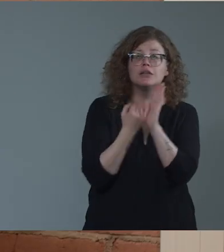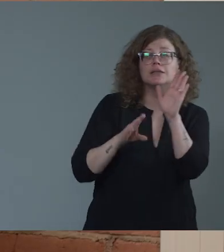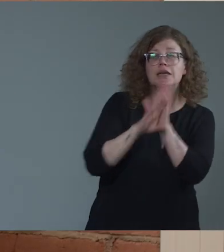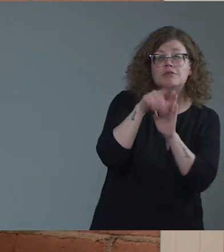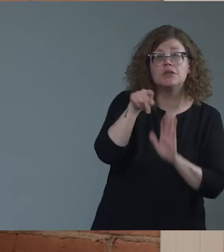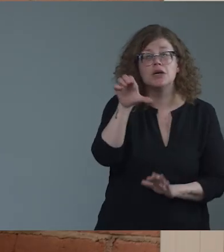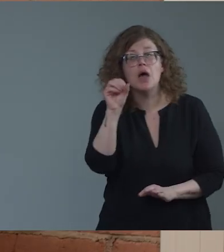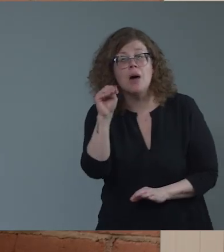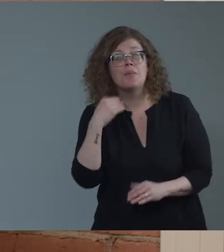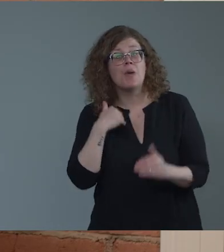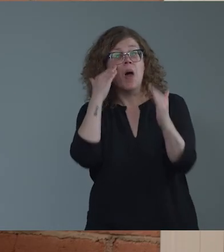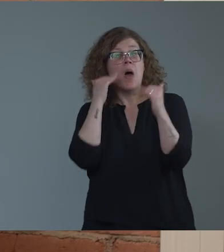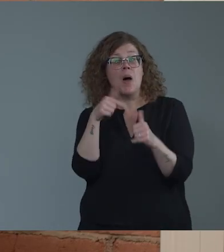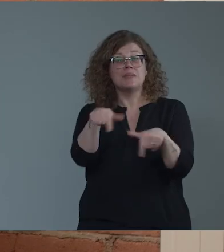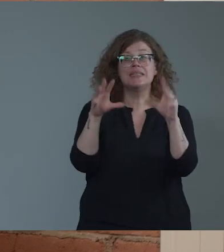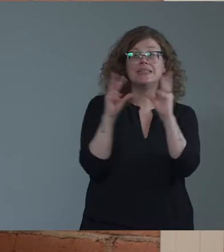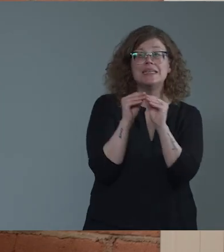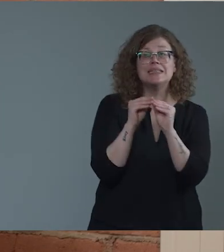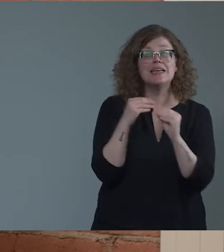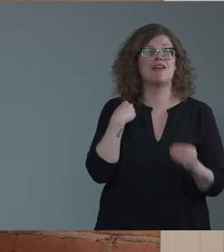So please, if you have any questions at all, reach out to us at any time at